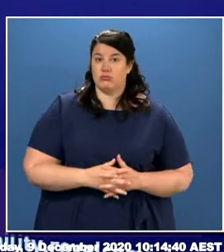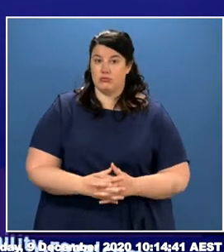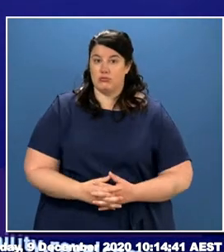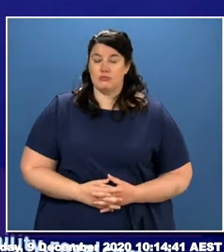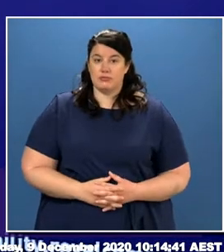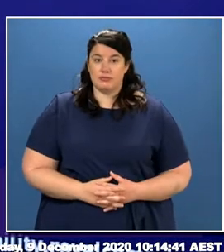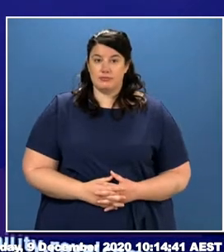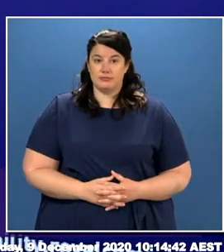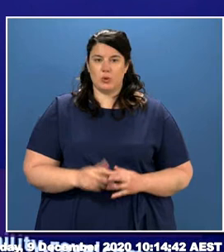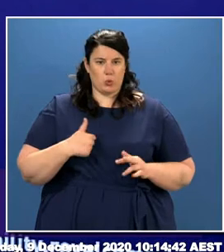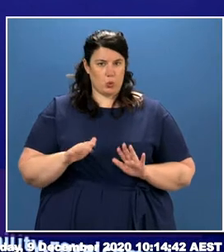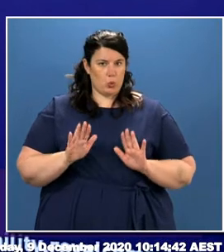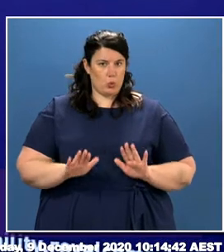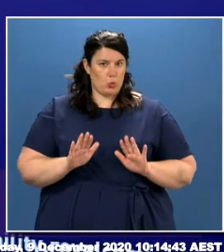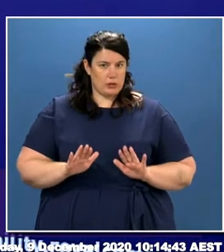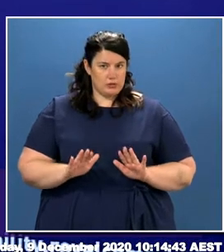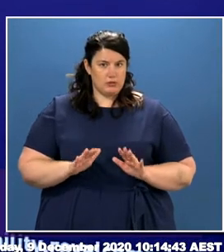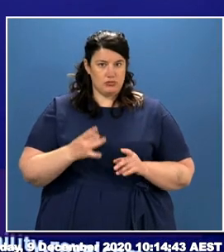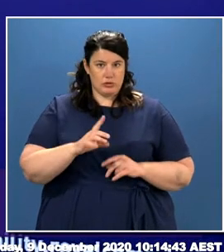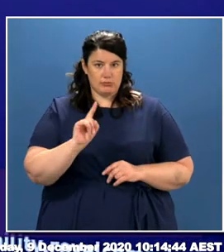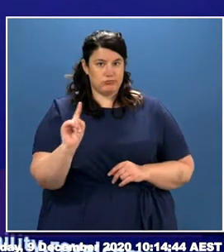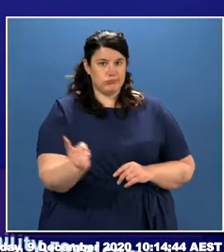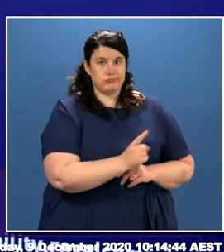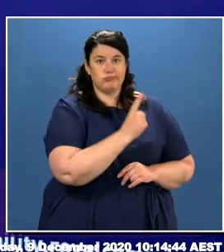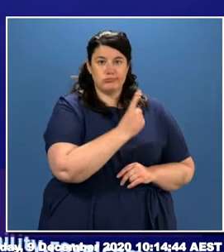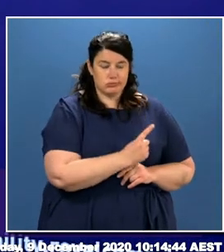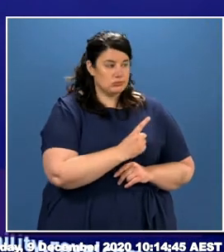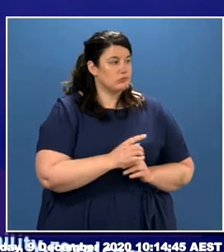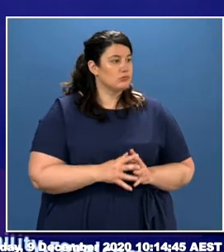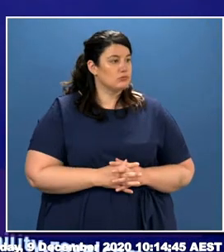We will wait for Mr Collins to come on the screen for those of us who